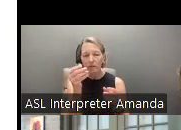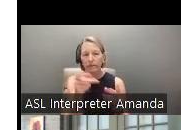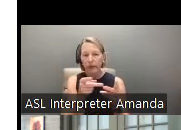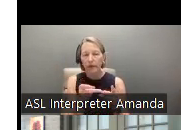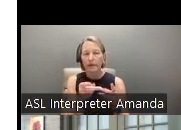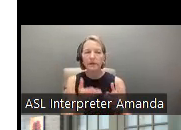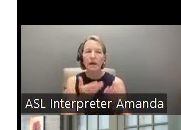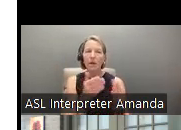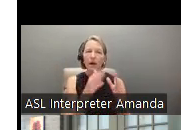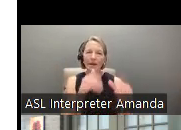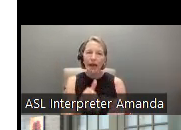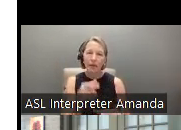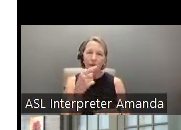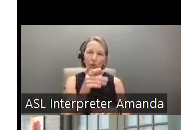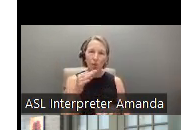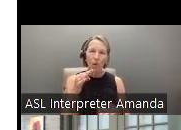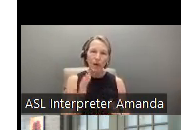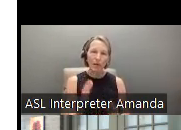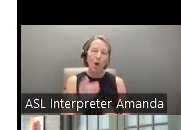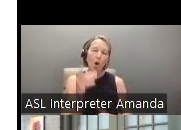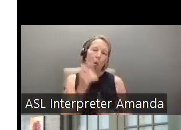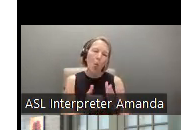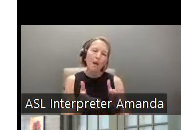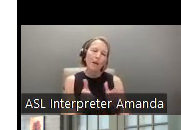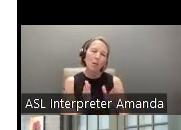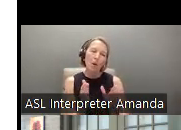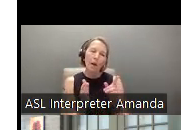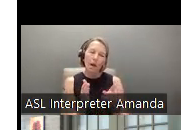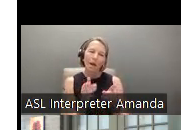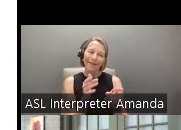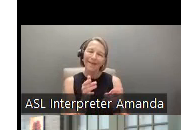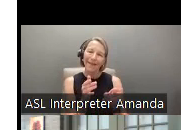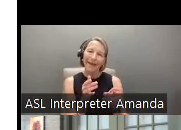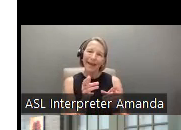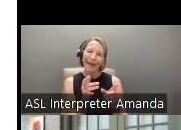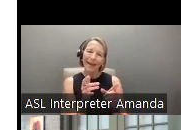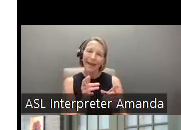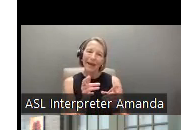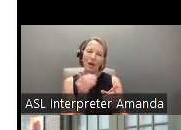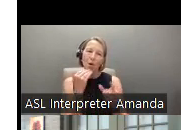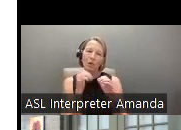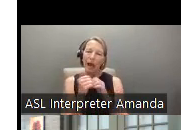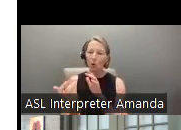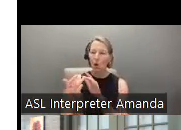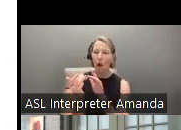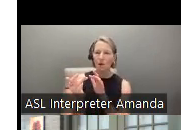housing for the beneficiary what is the ways that the beneficiary is knows how to contact the payee